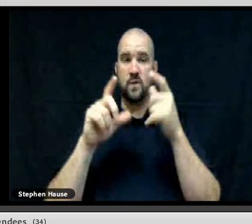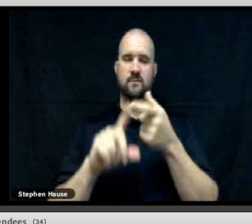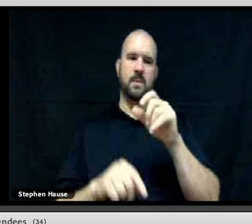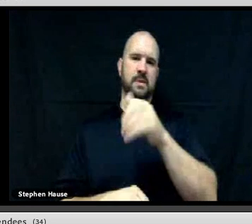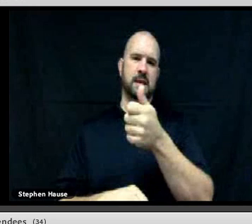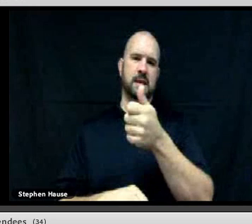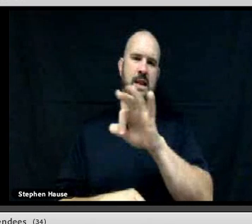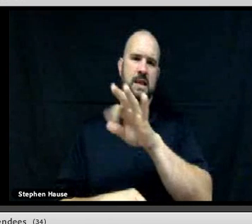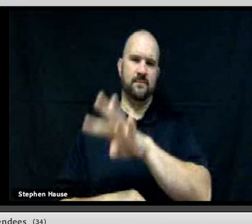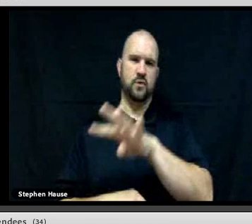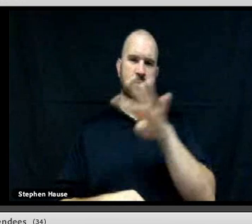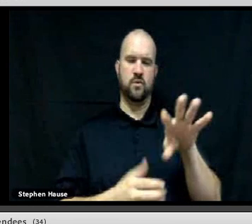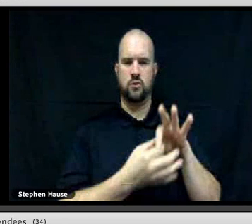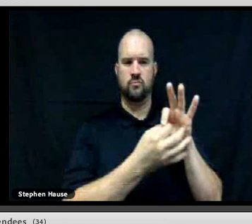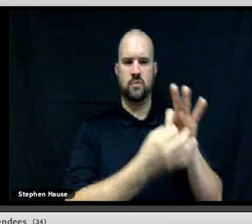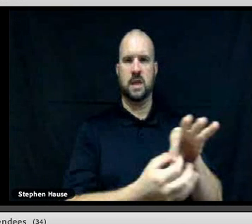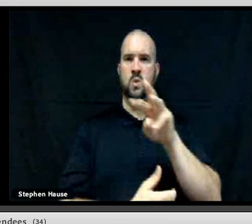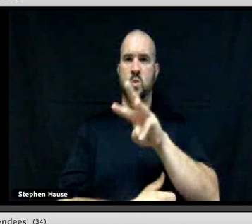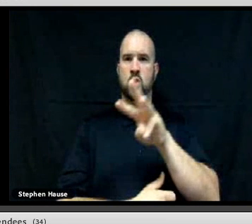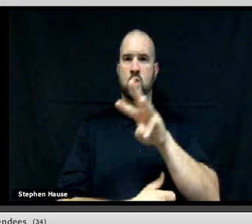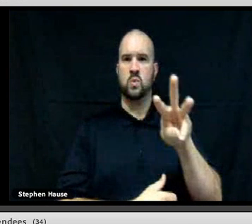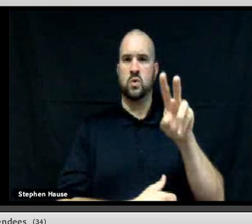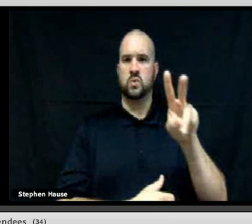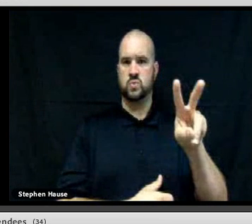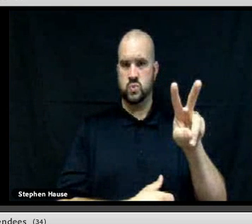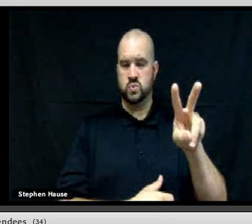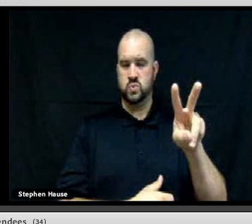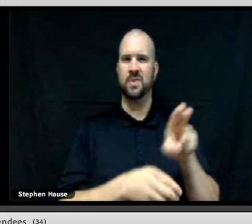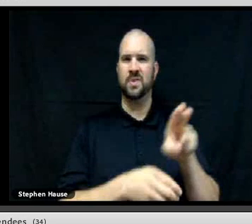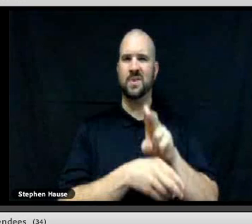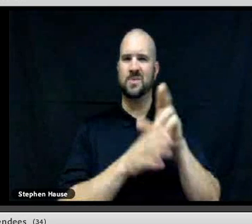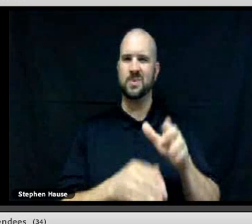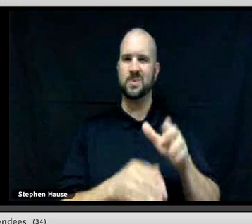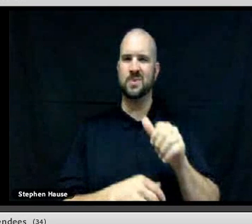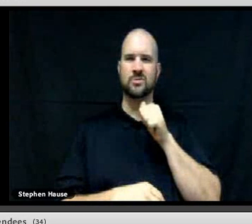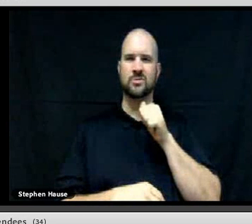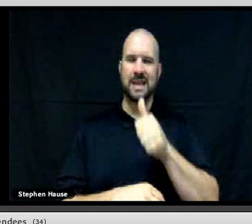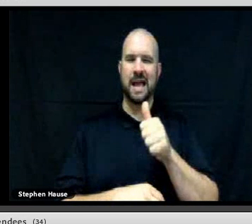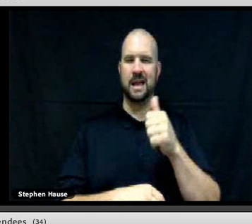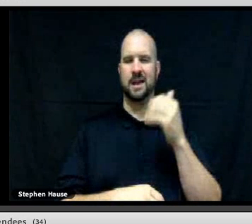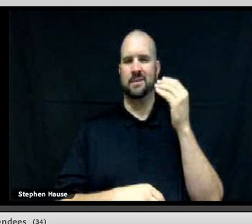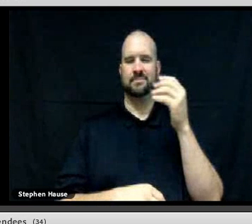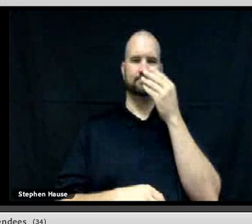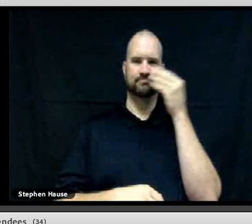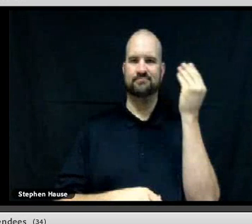um, the user is not going to know, not going to care that it was digitized in 2008 or 2012.